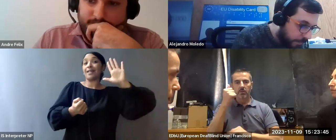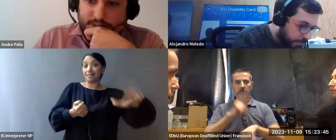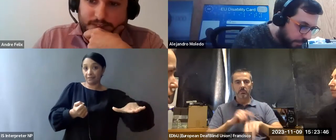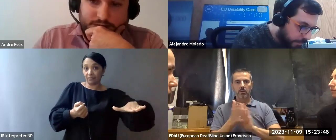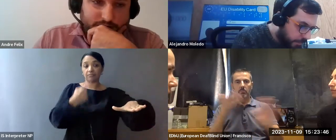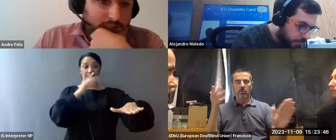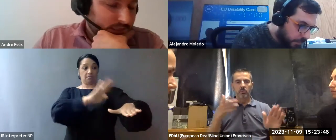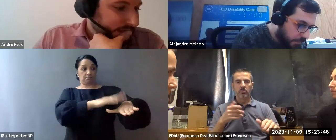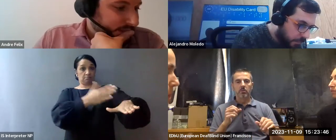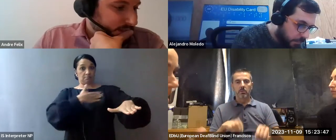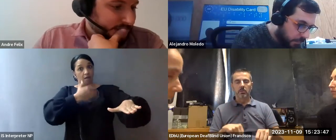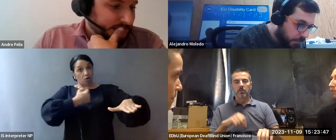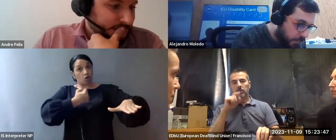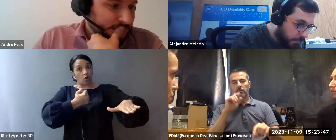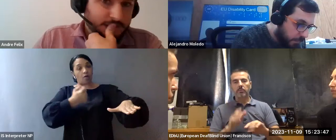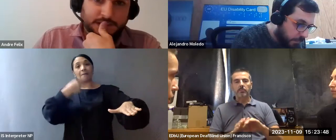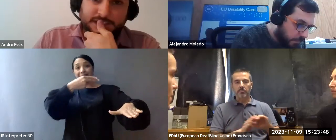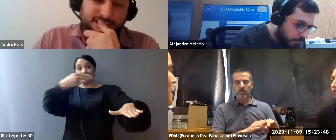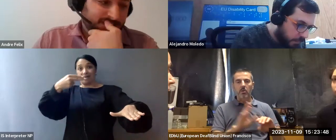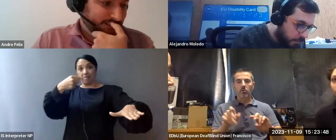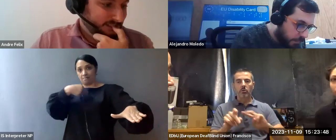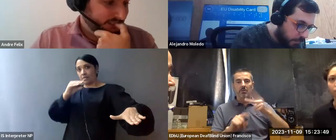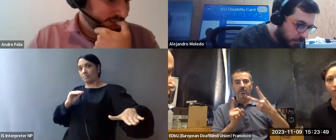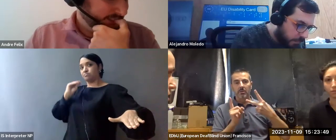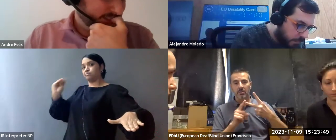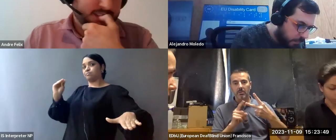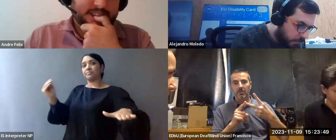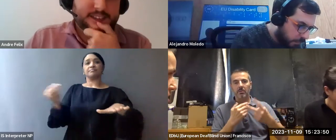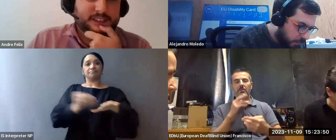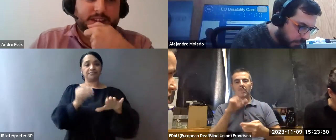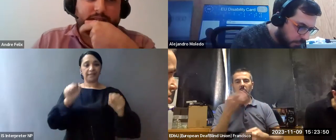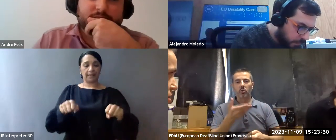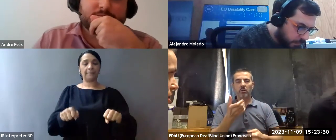this is my card and this is my name under the card. My second suggestion is: